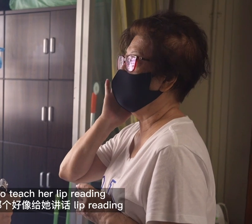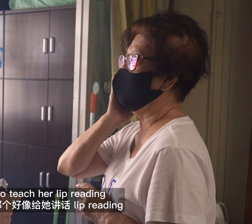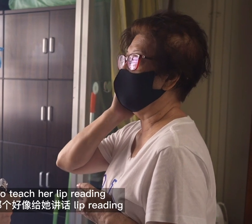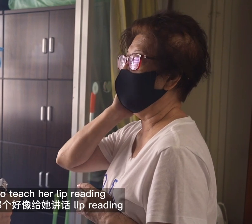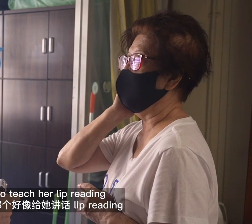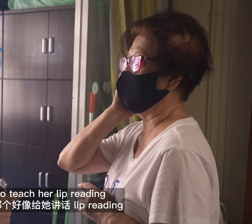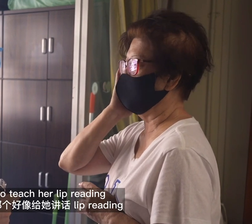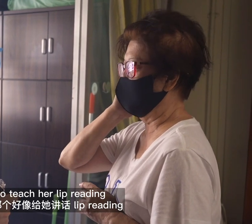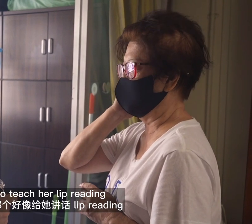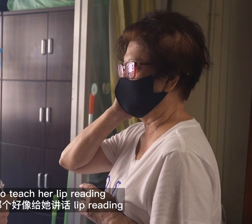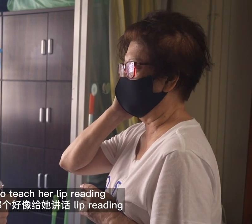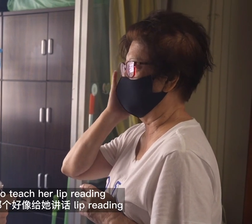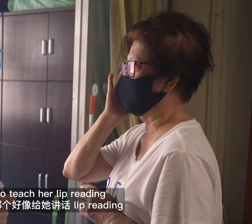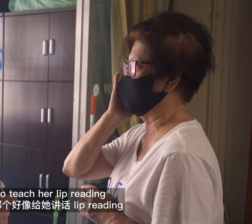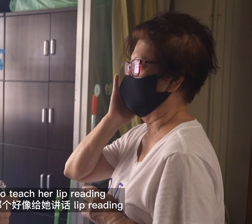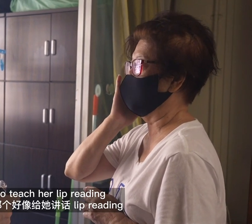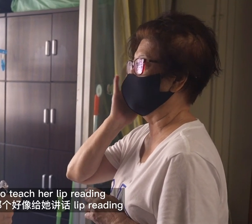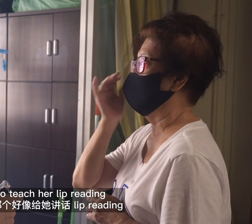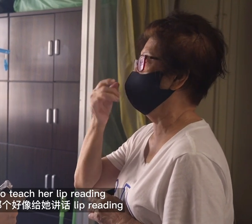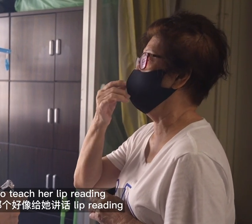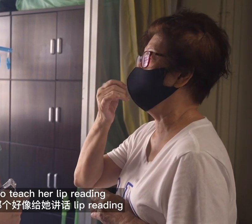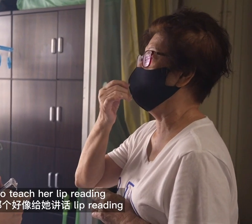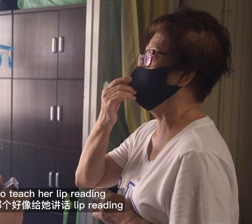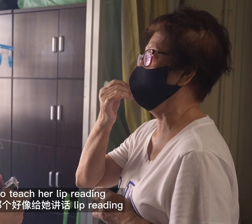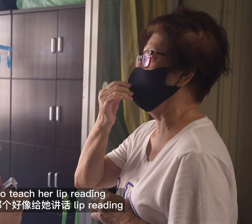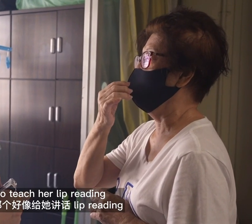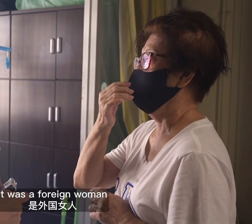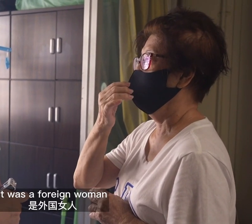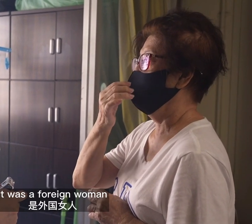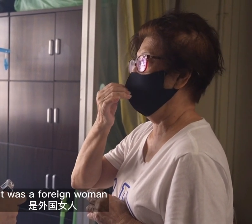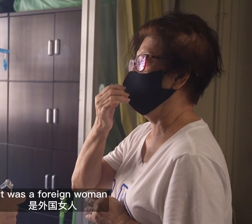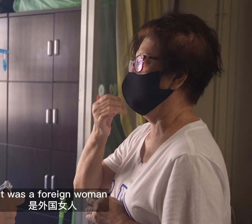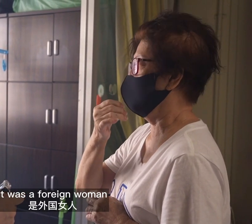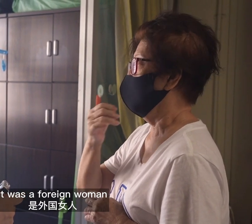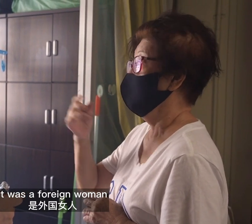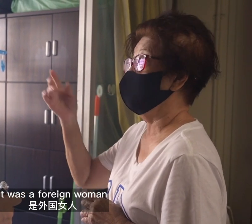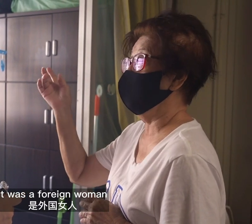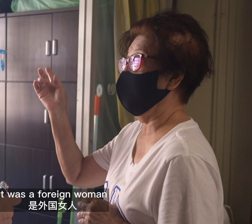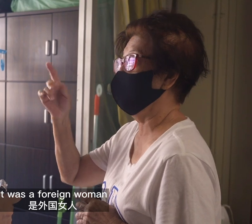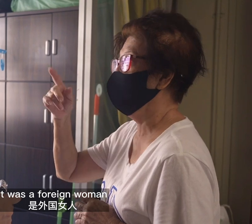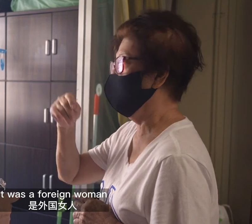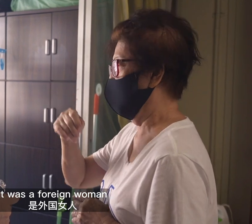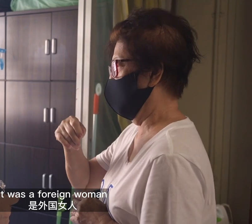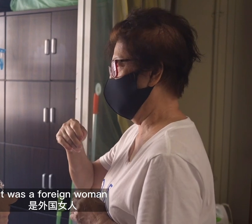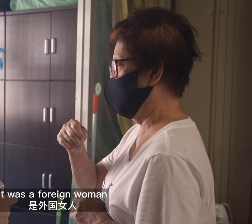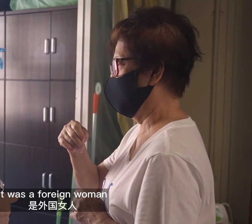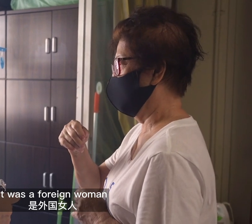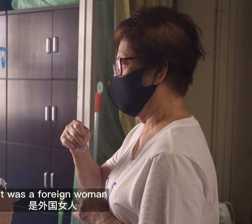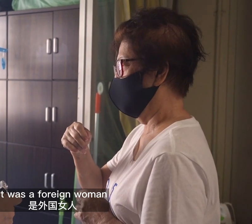to teach her lip reading It was a foreign woman